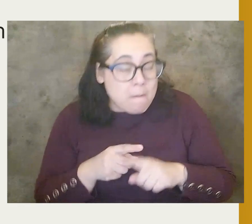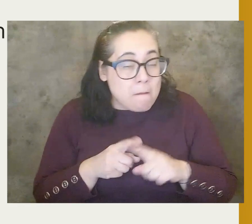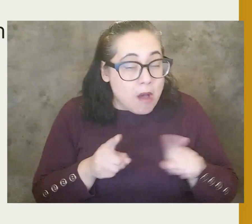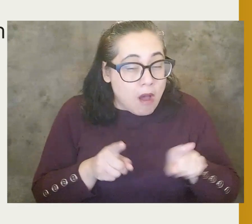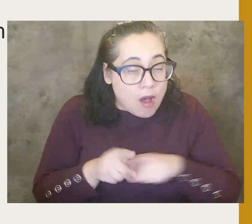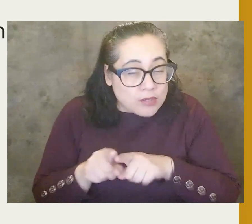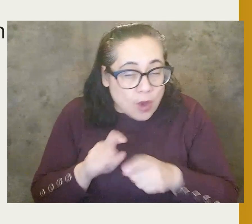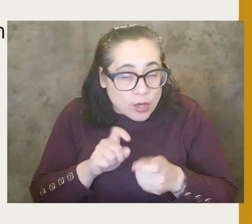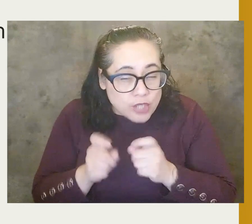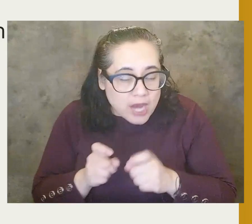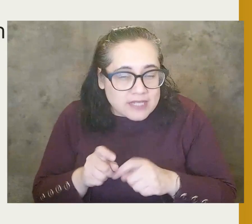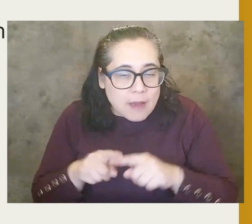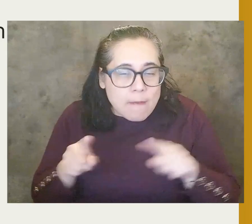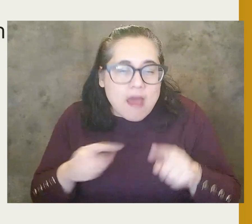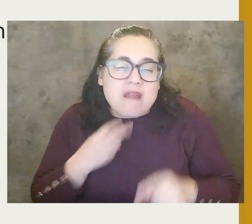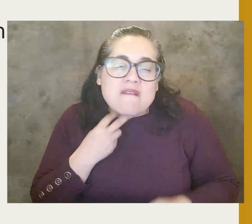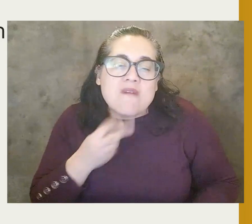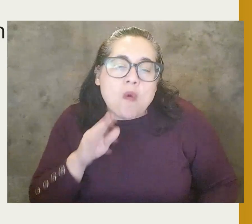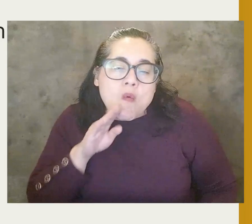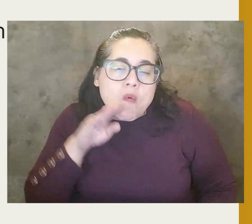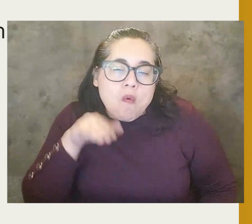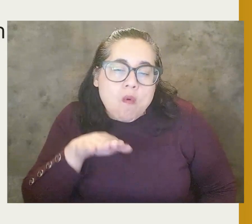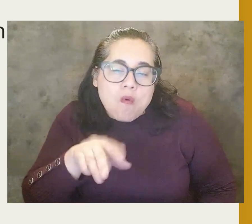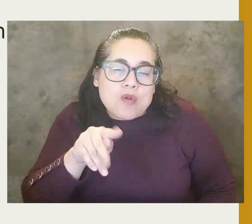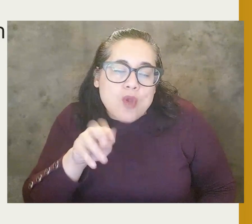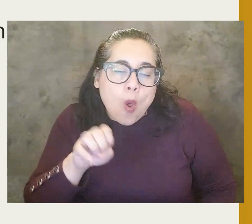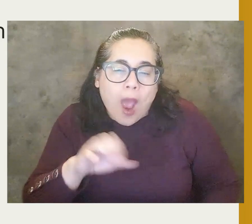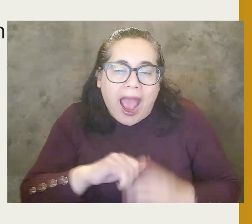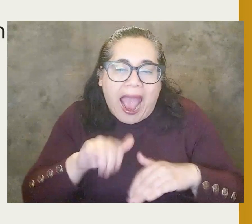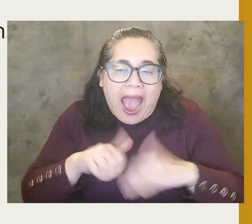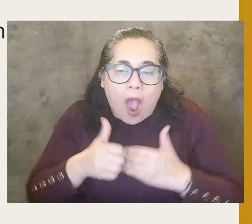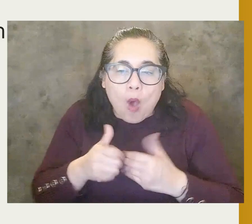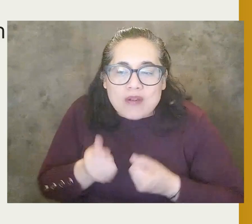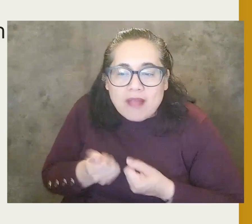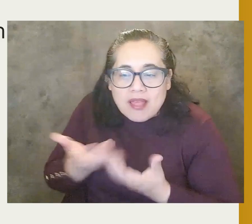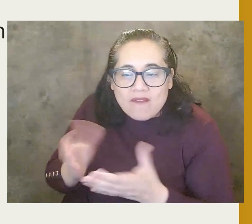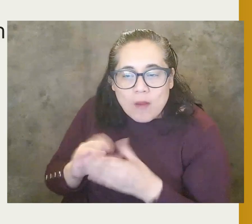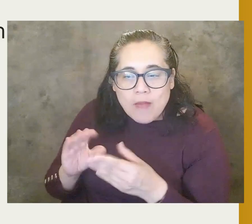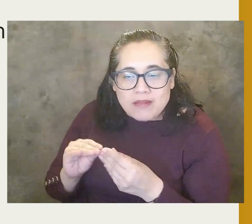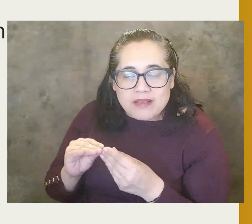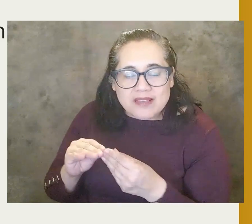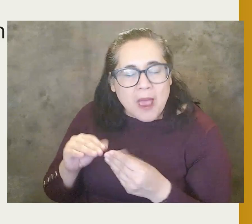vocal tone and the way we deliver the message. Communication is complicated.